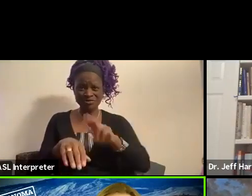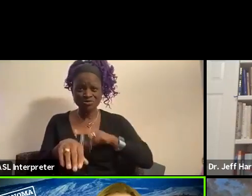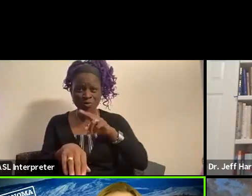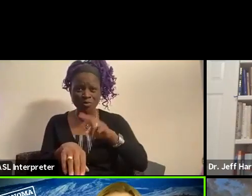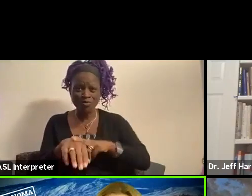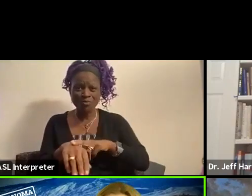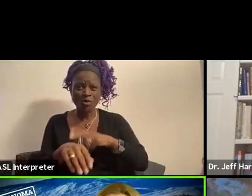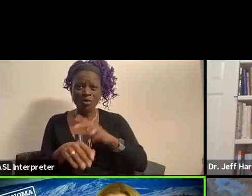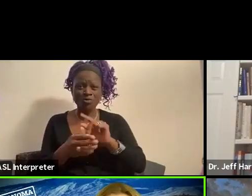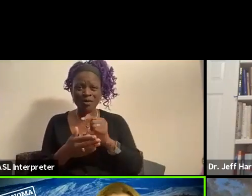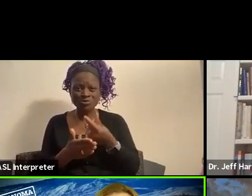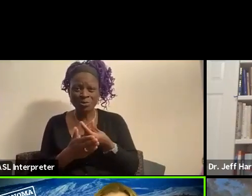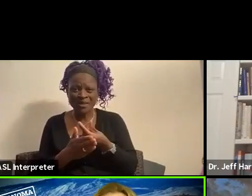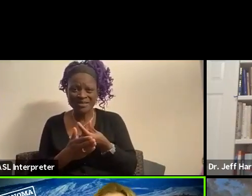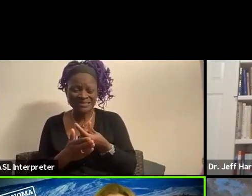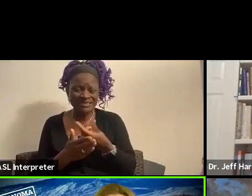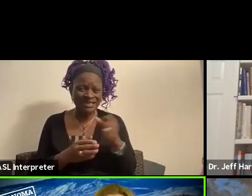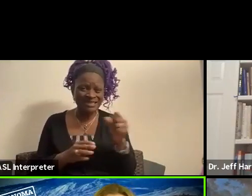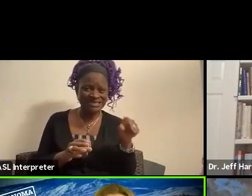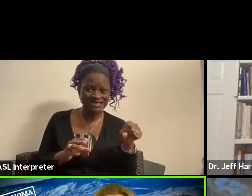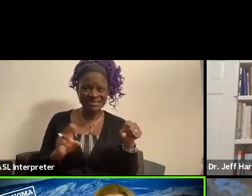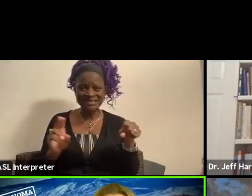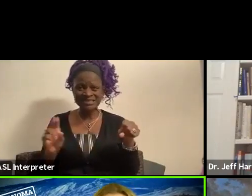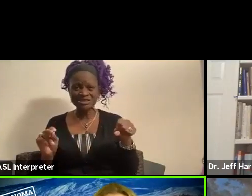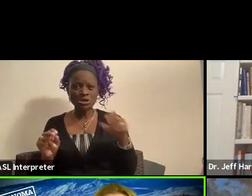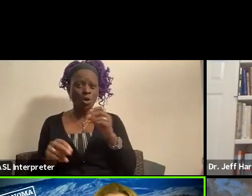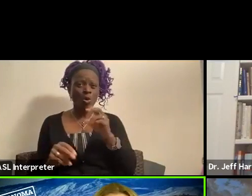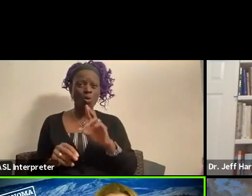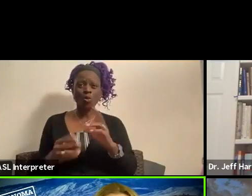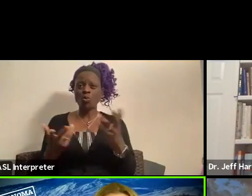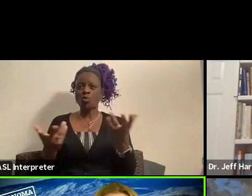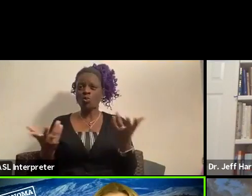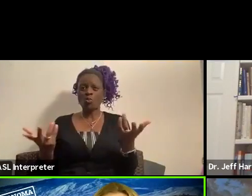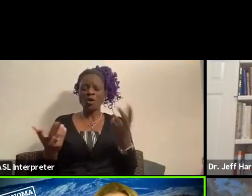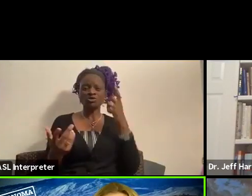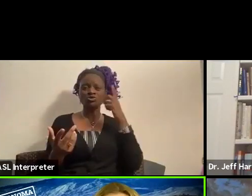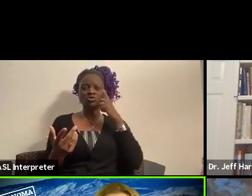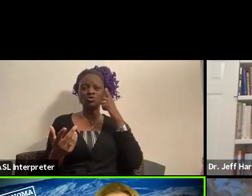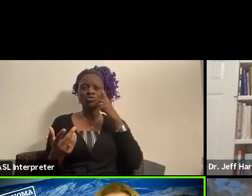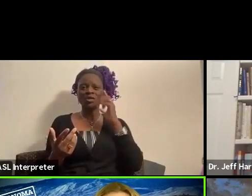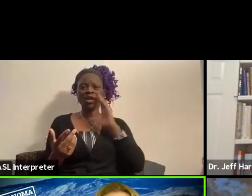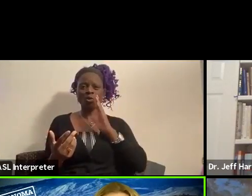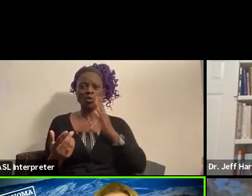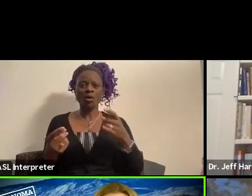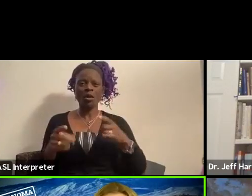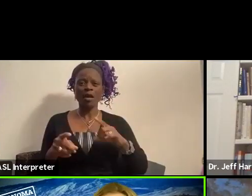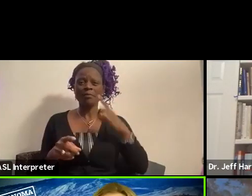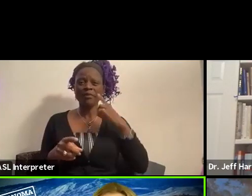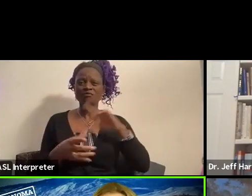it's out of reach given the current rate of vaccination, deployment and and infections in our community? What are your thoughts?